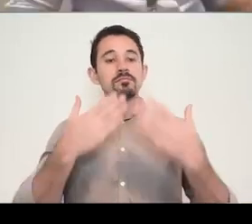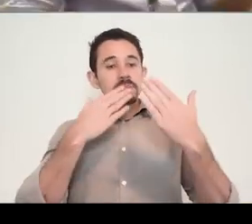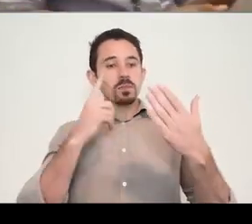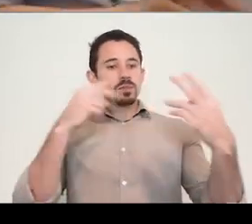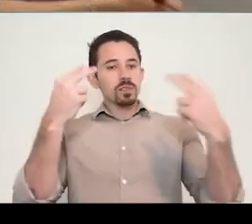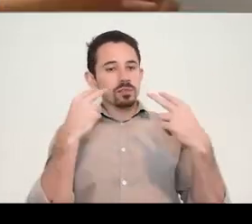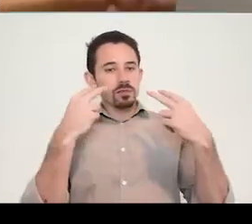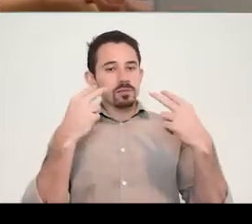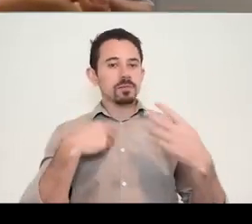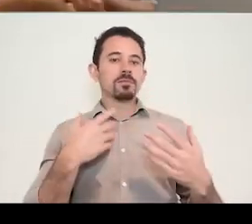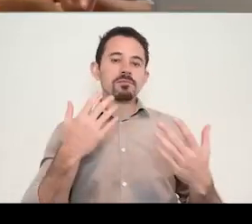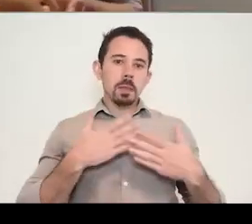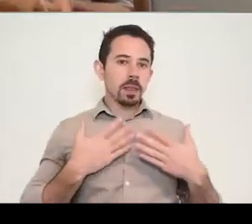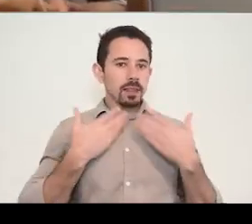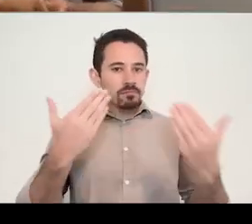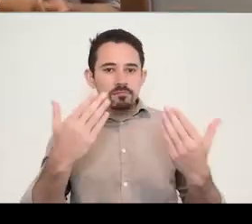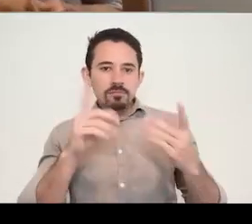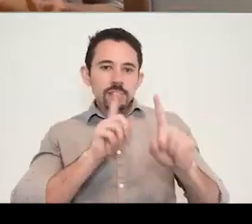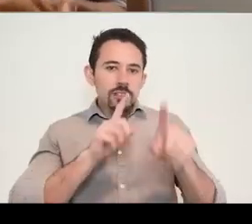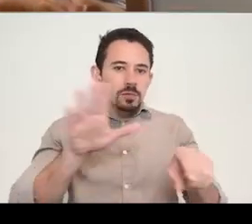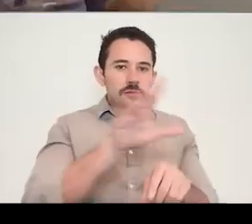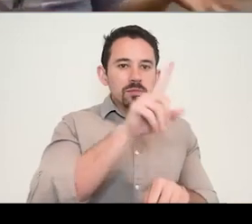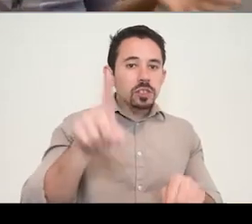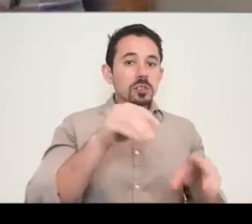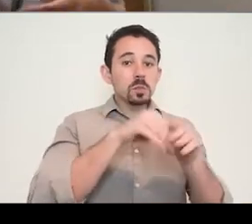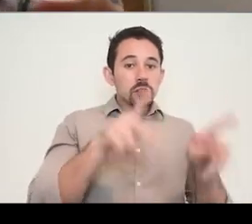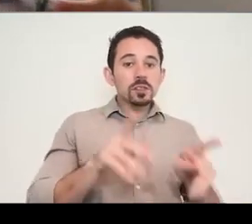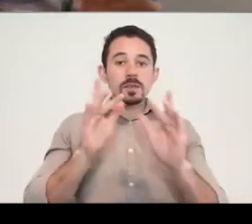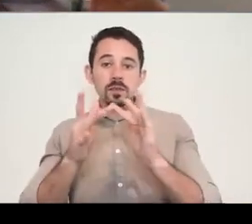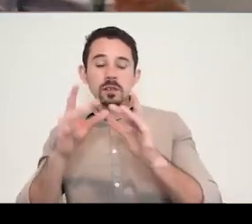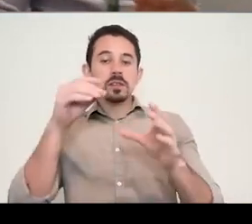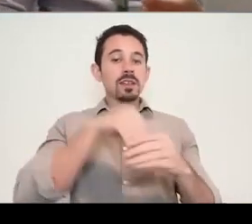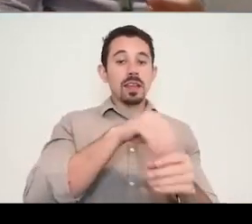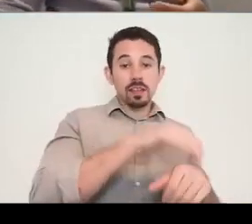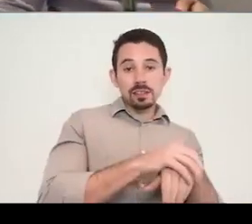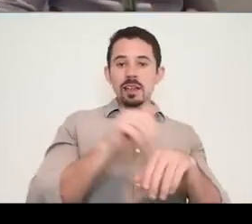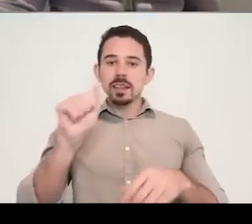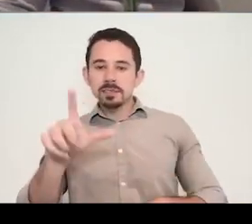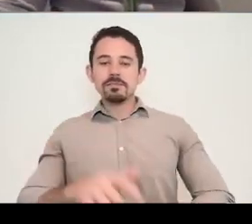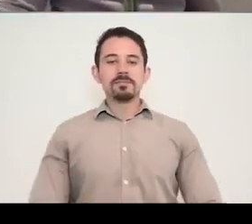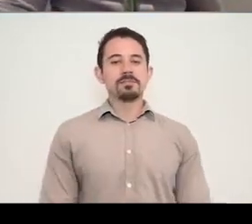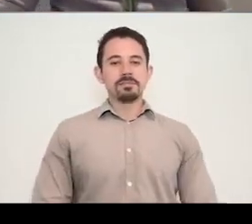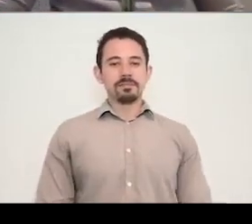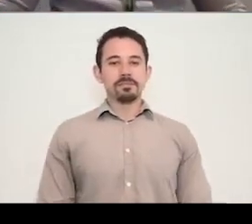you for all of your attention and I would be happy to take any questions in person or virtually.